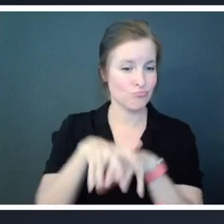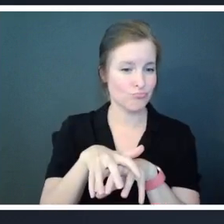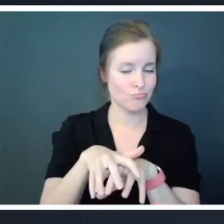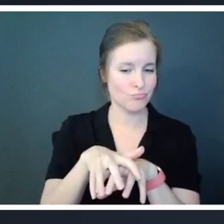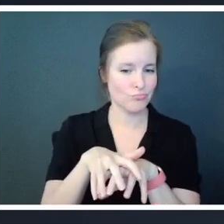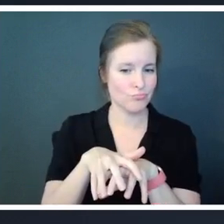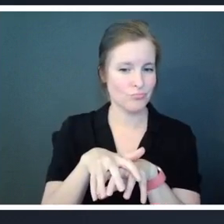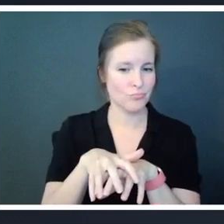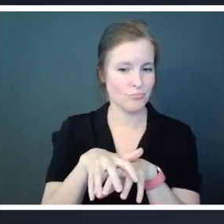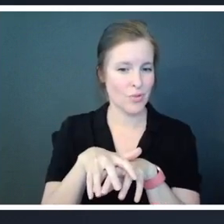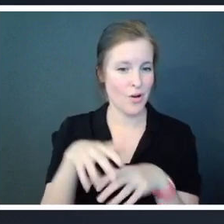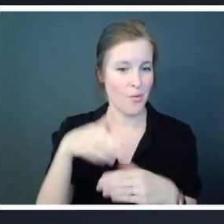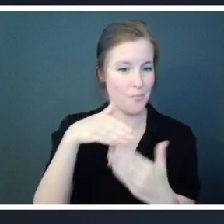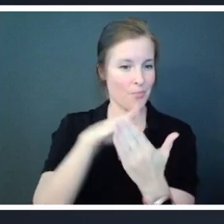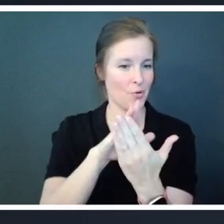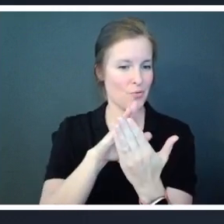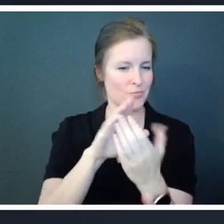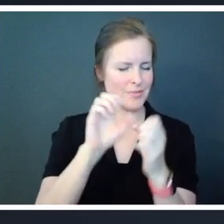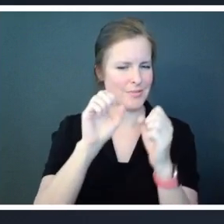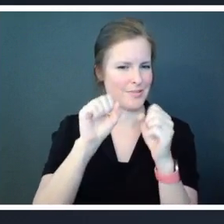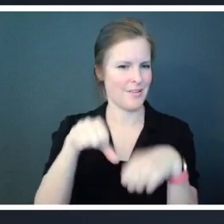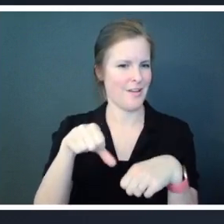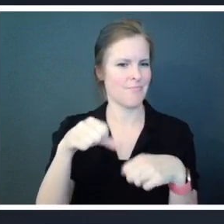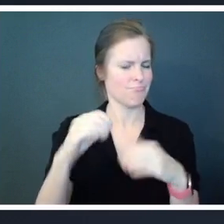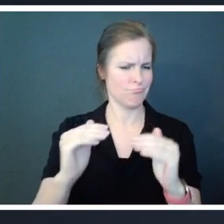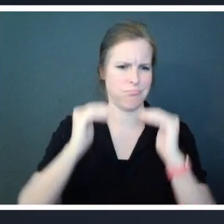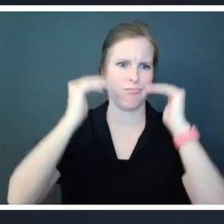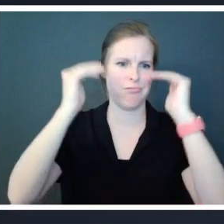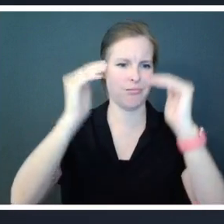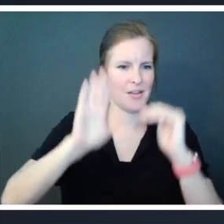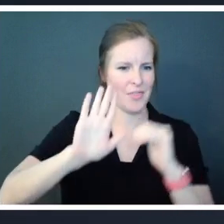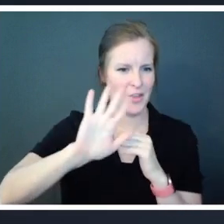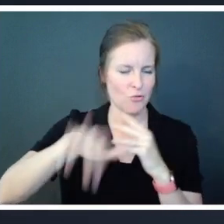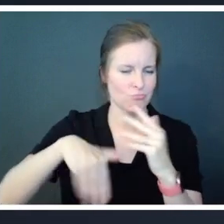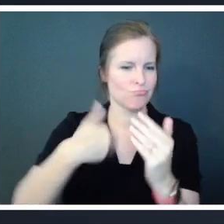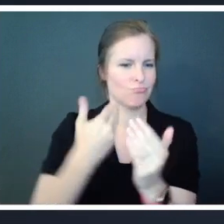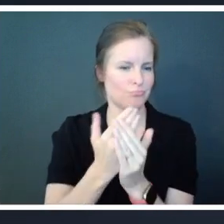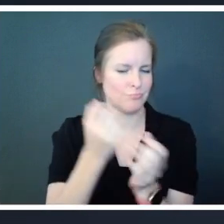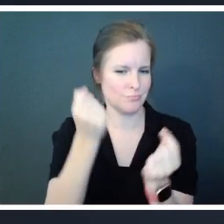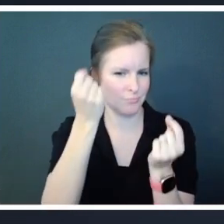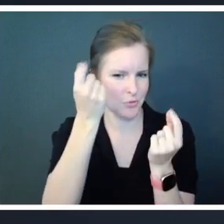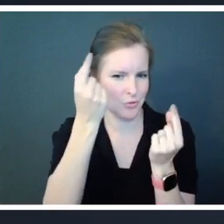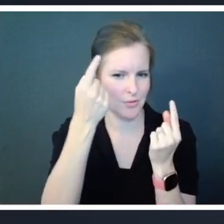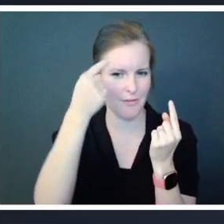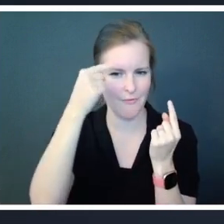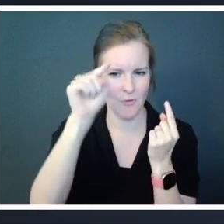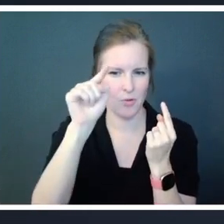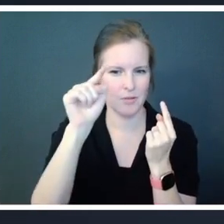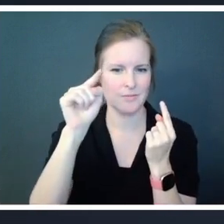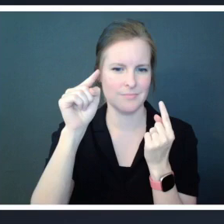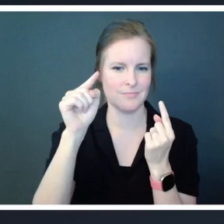promote holistic understanding, and support diverse learners, inspire action as well. We